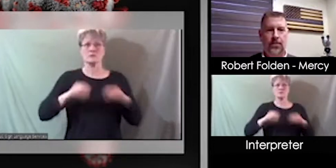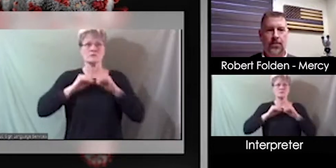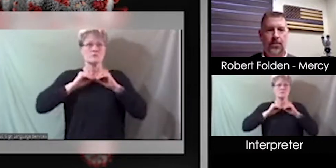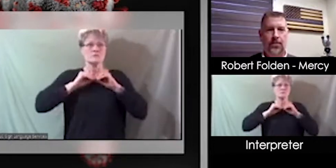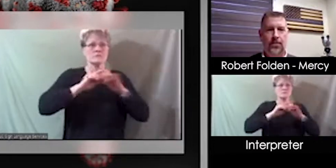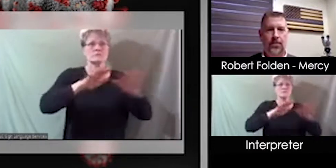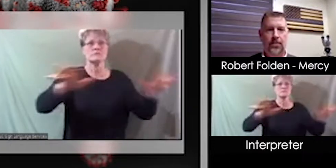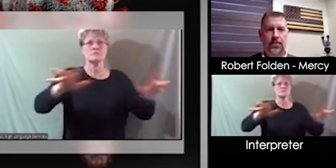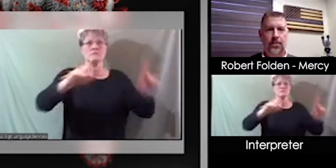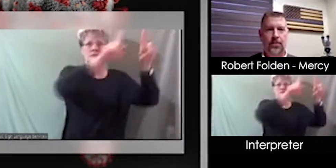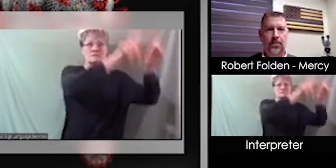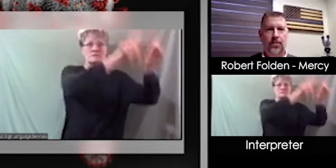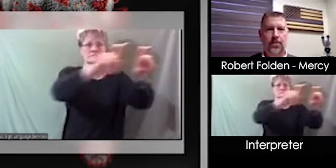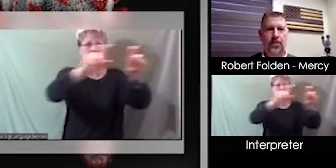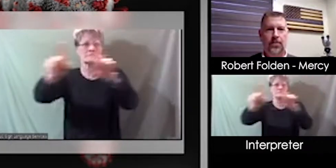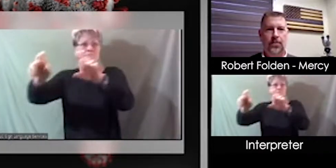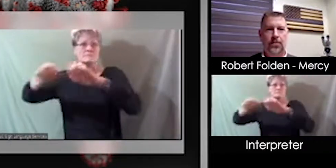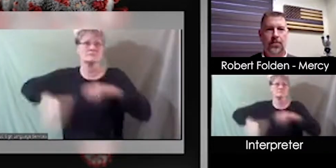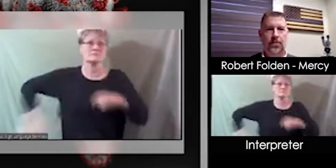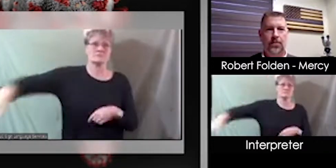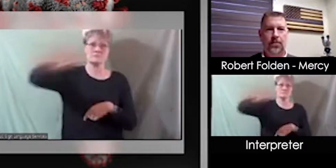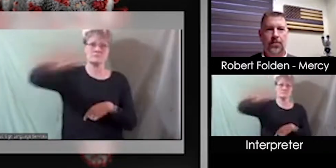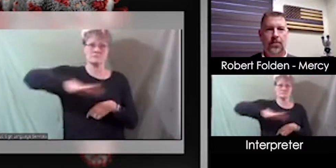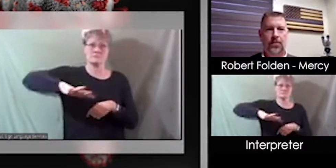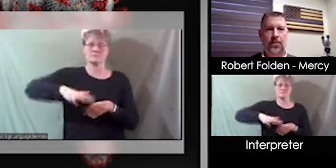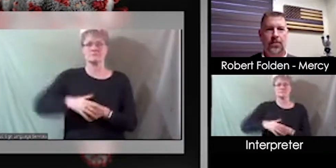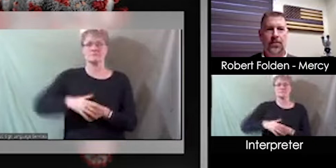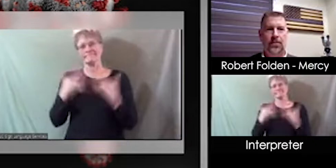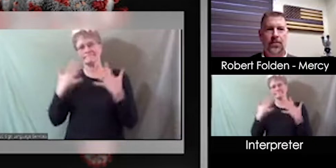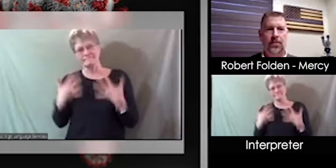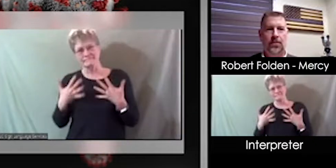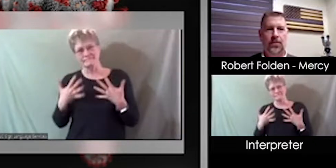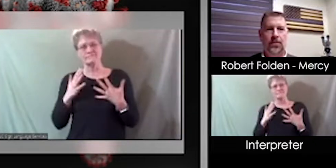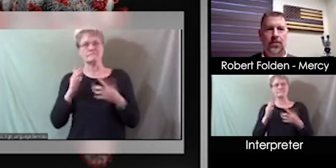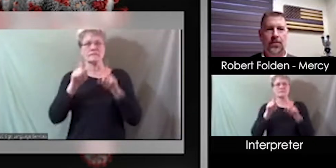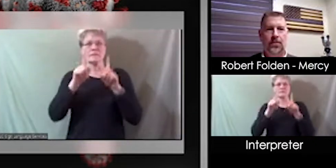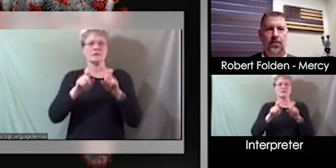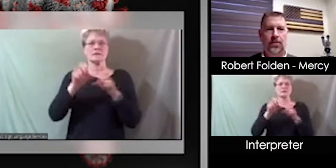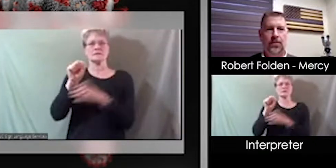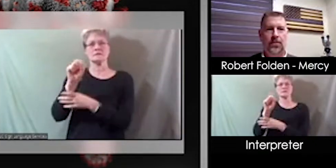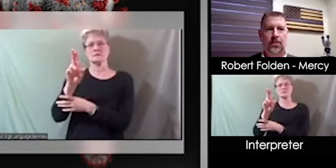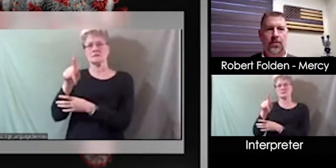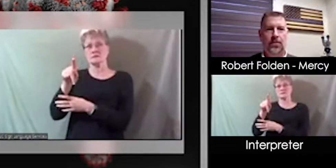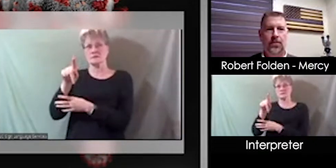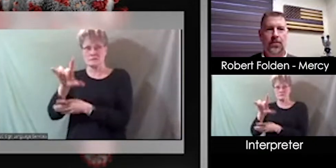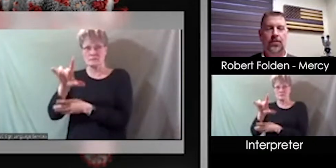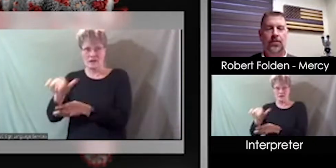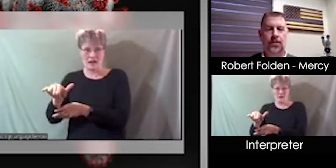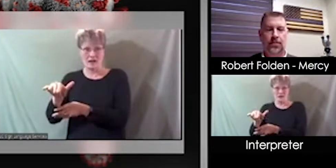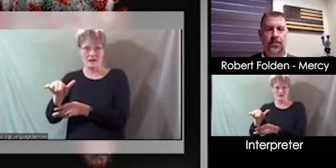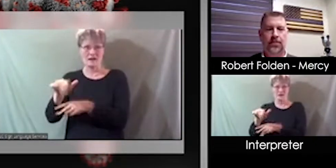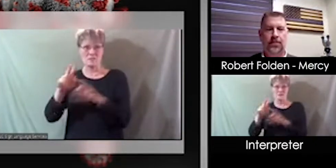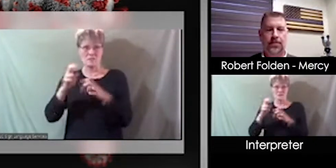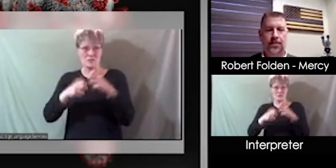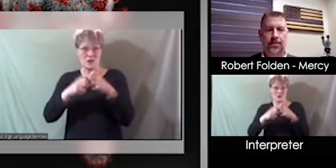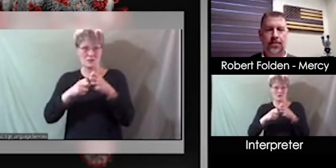So, unfortunately, the testing supply issue continues. So, even here in